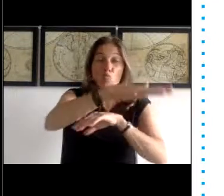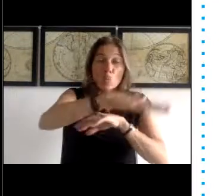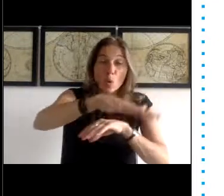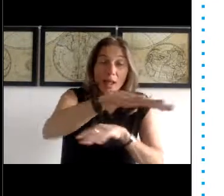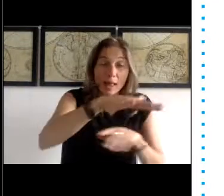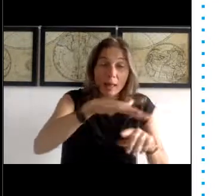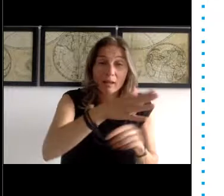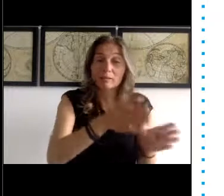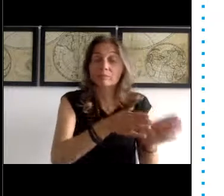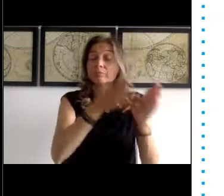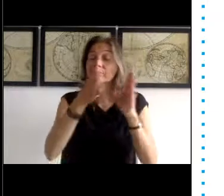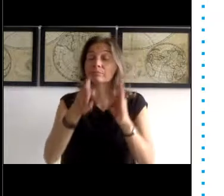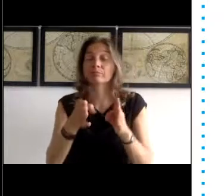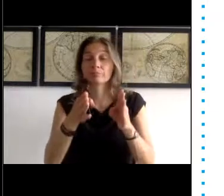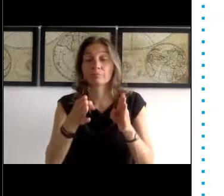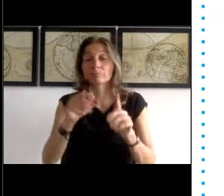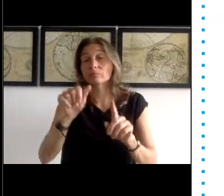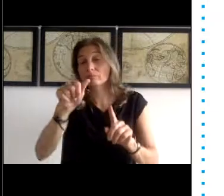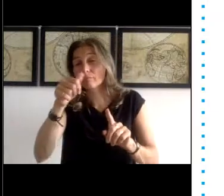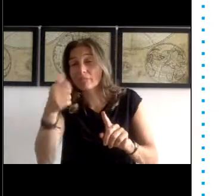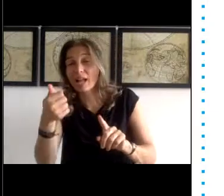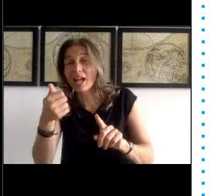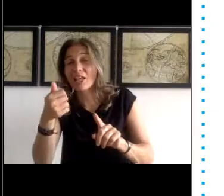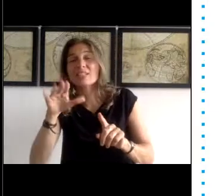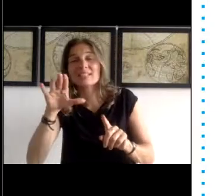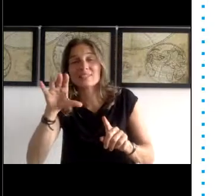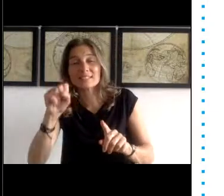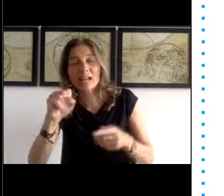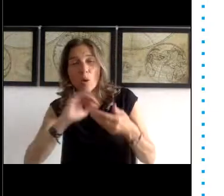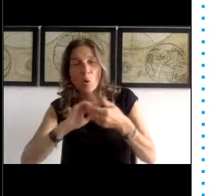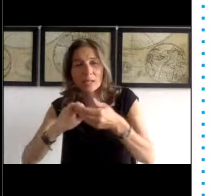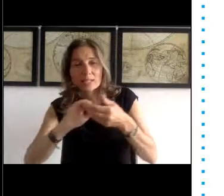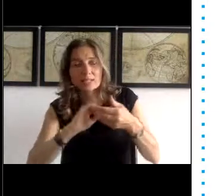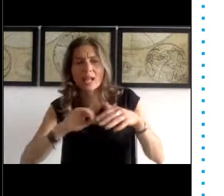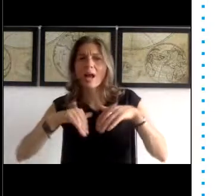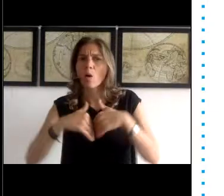Spanish Education Internationalisation Service is working